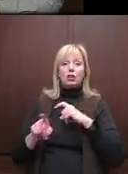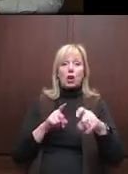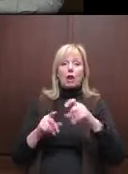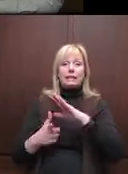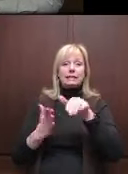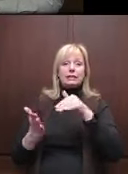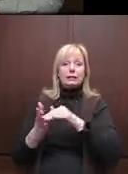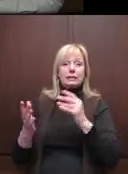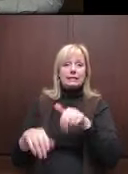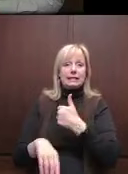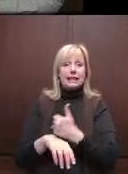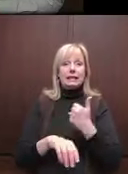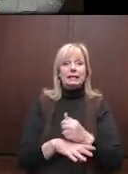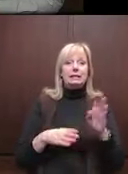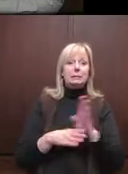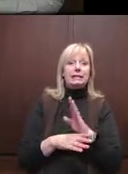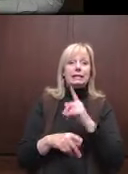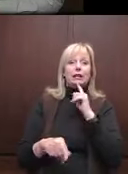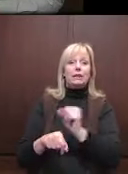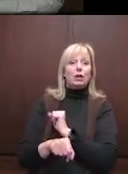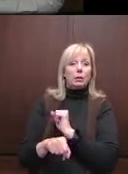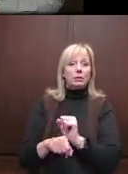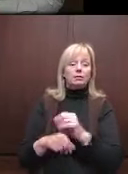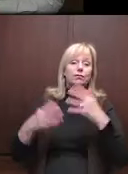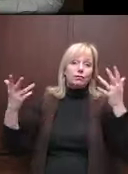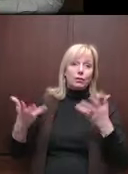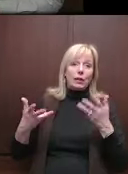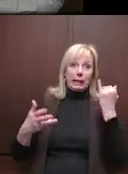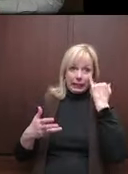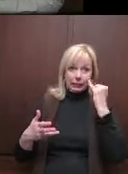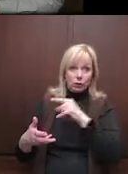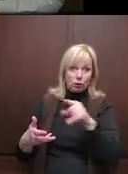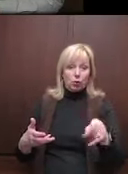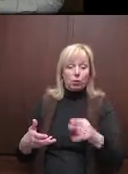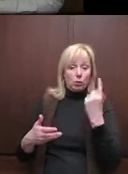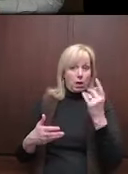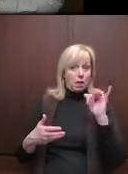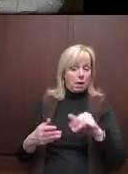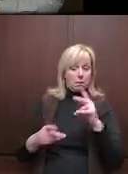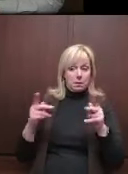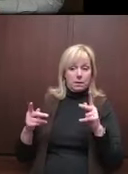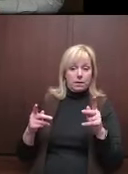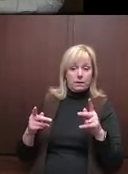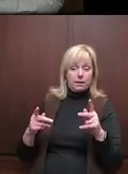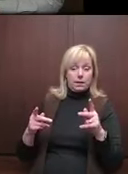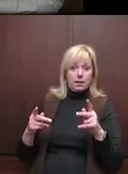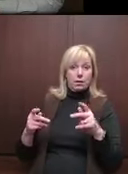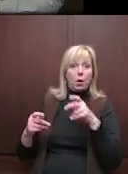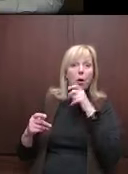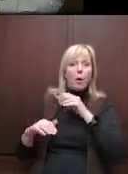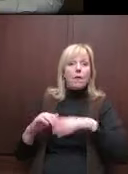Has been busy confirming that. So if you are one of those that are above the age of 75 and